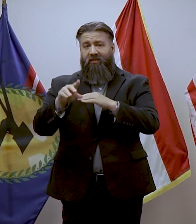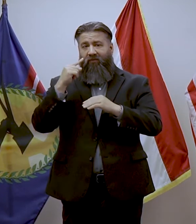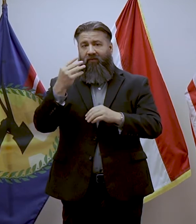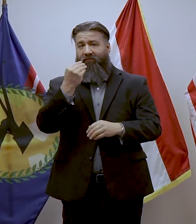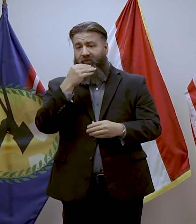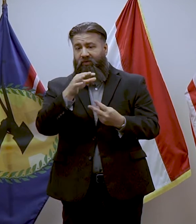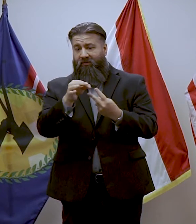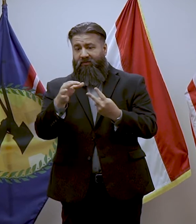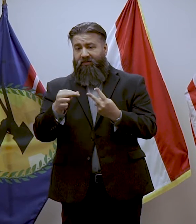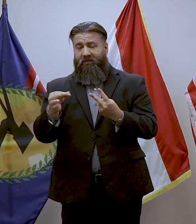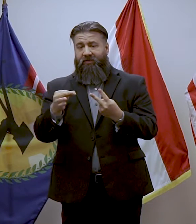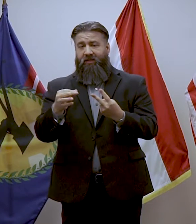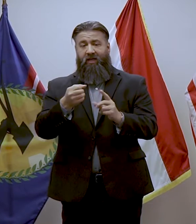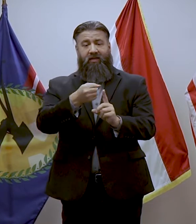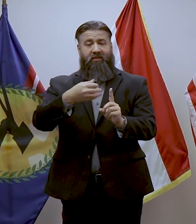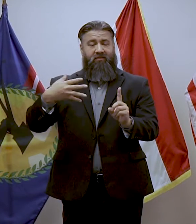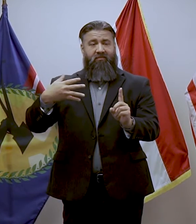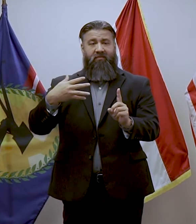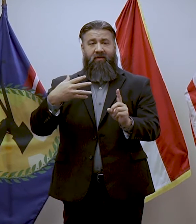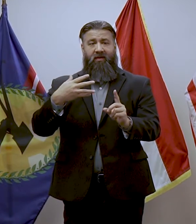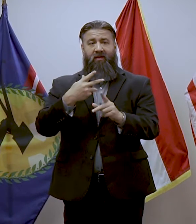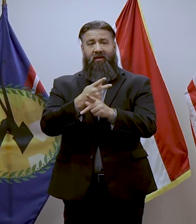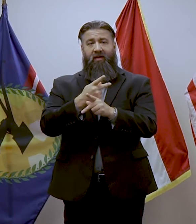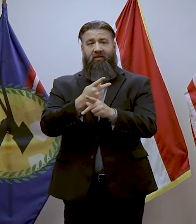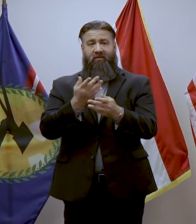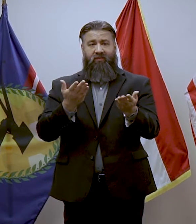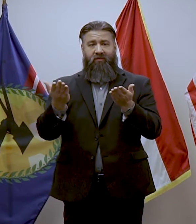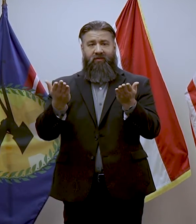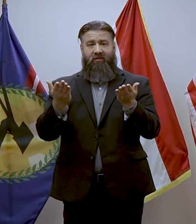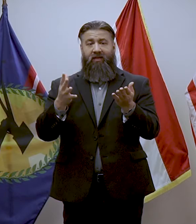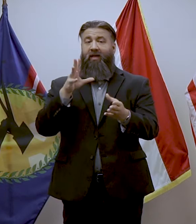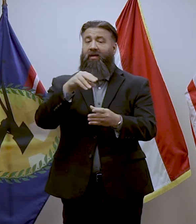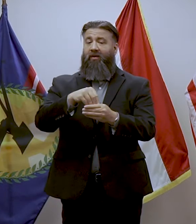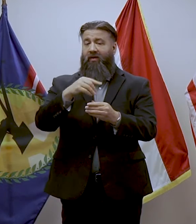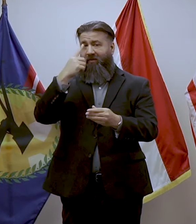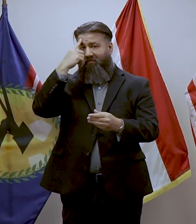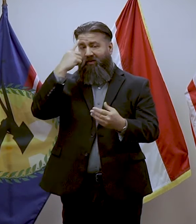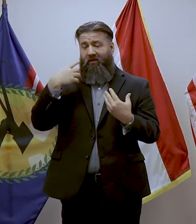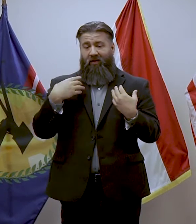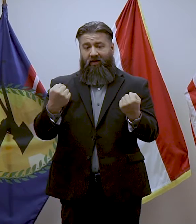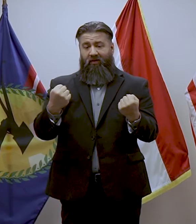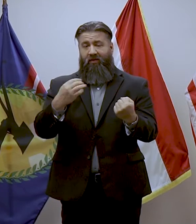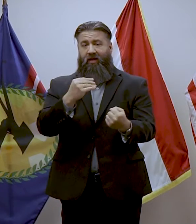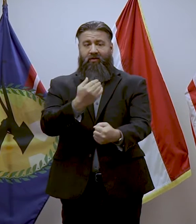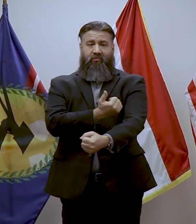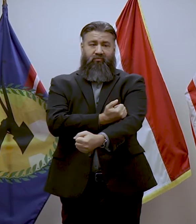including mental health services and substance abuse programs. During the pandemic.